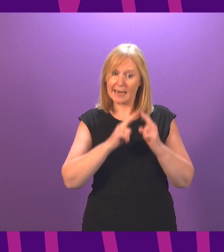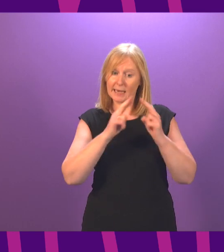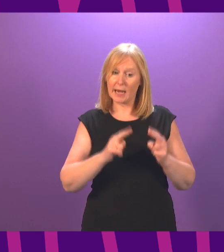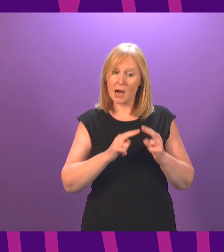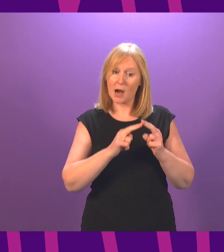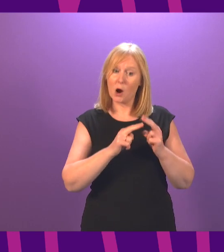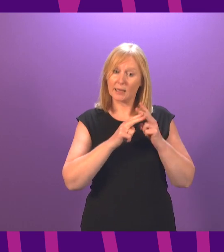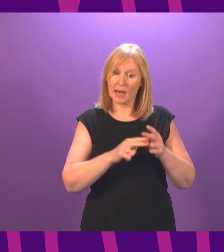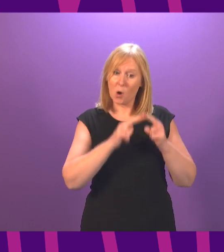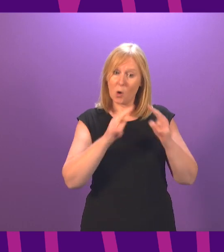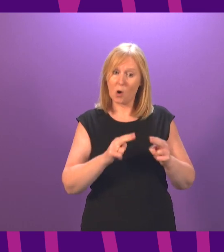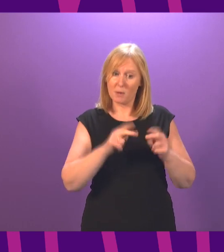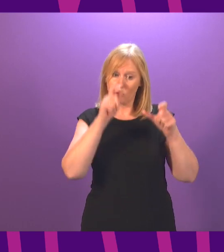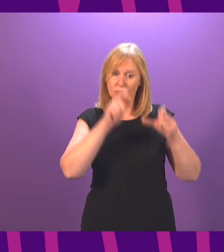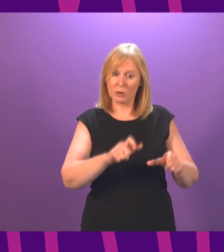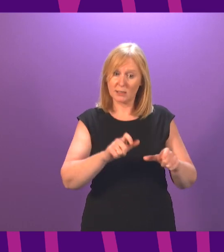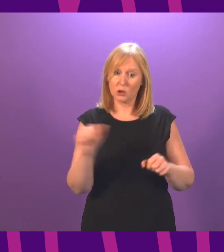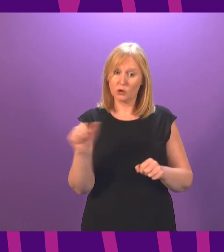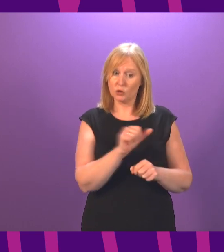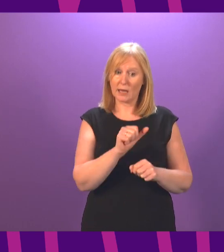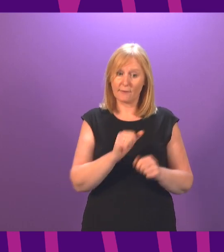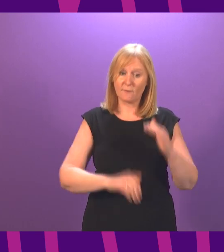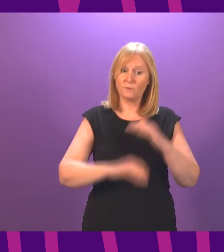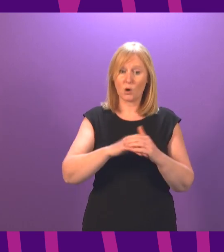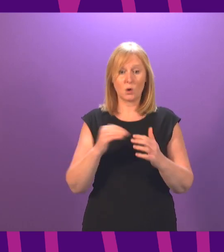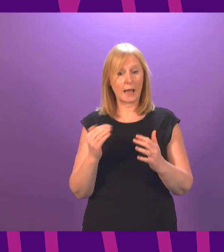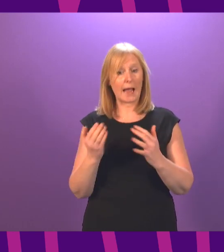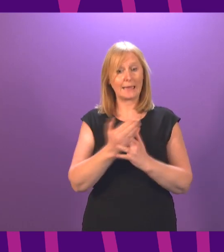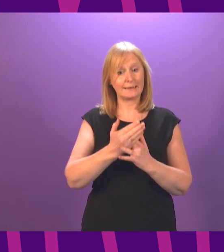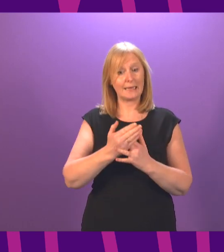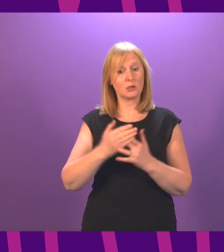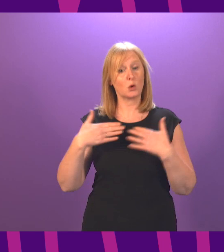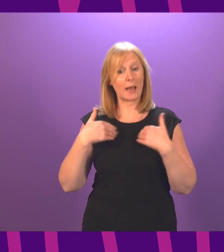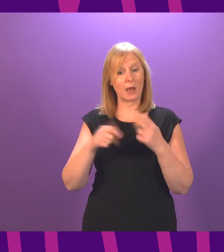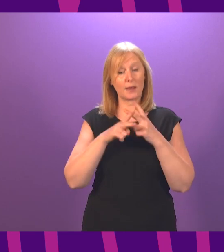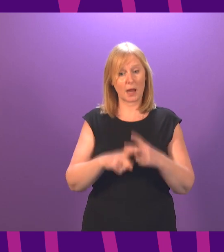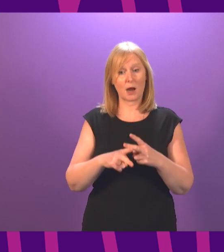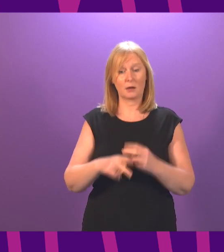“full and equal access to ... healthcare”?